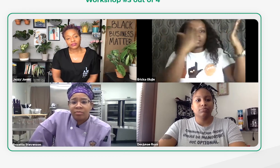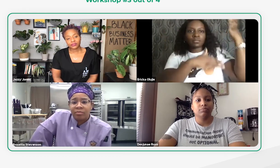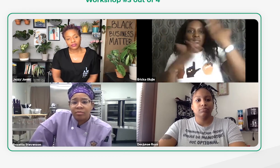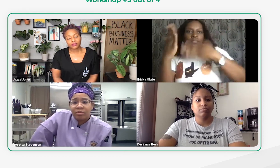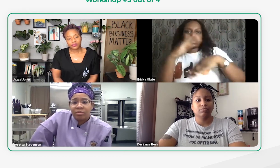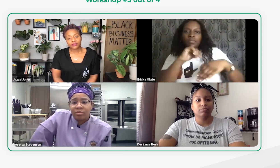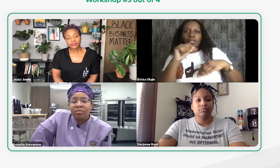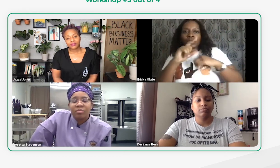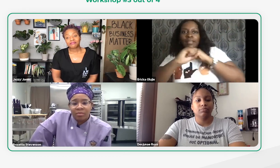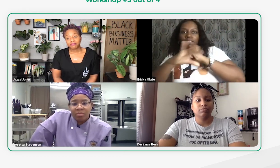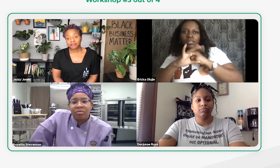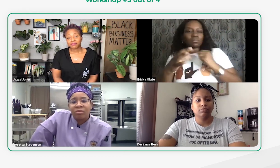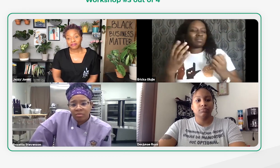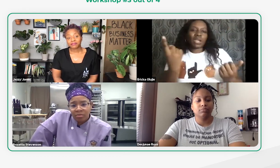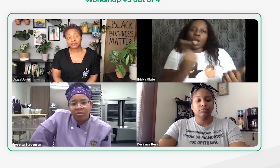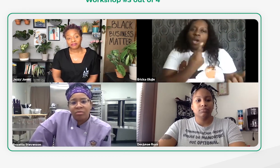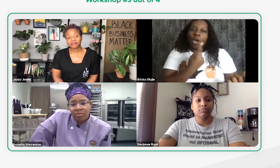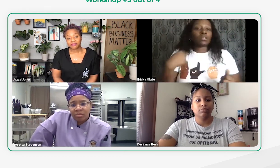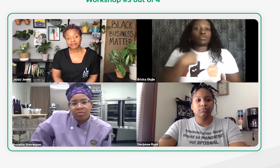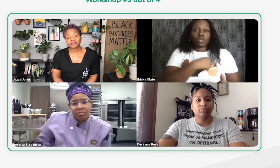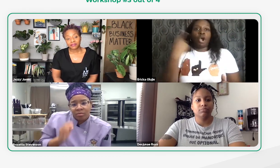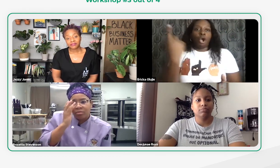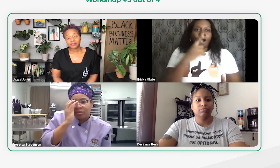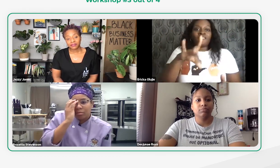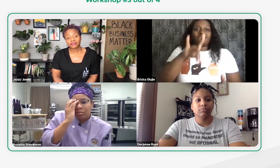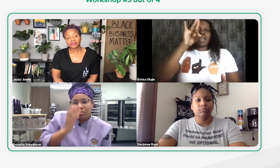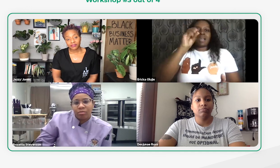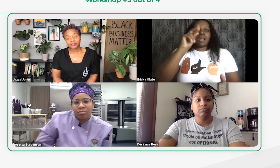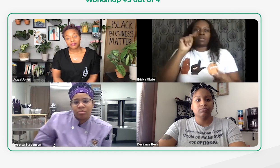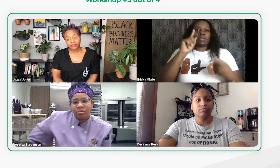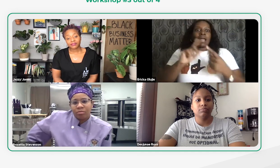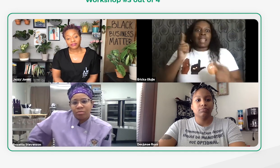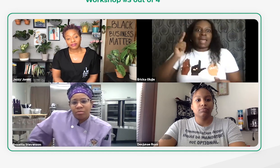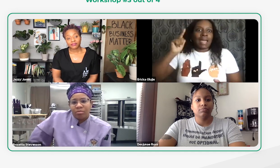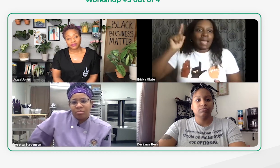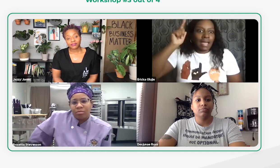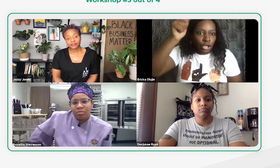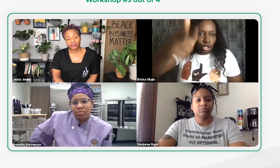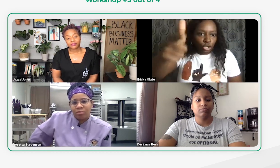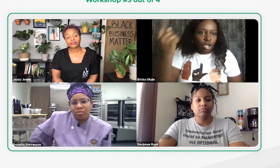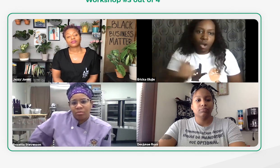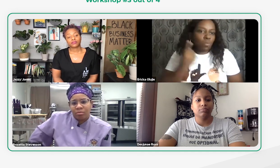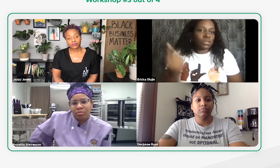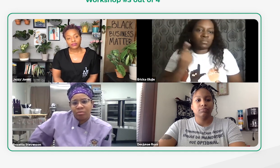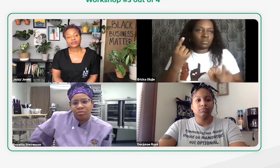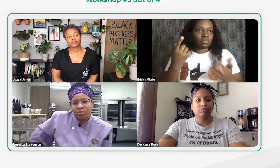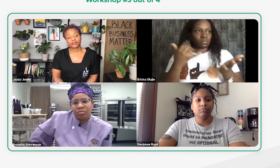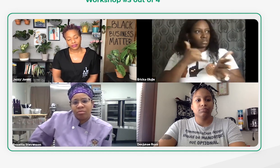and community events there overlooked or not advertised. We always find out later, right?